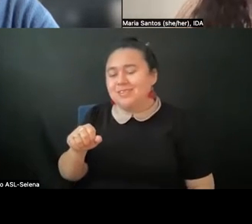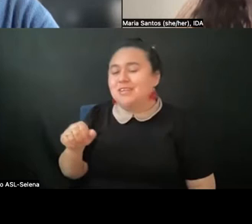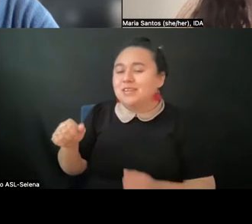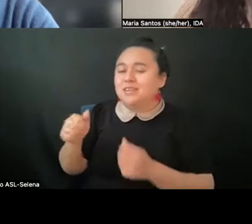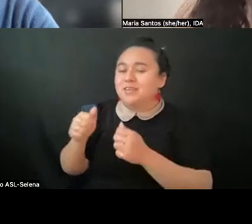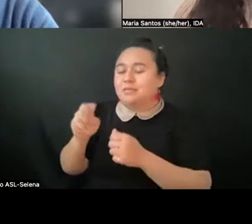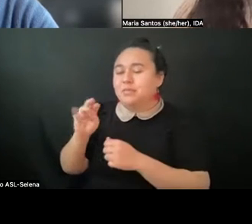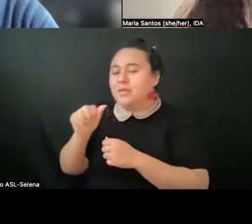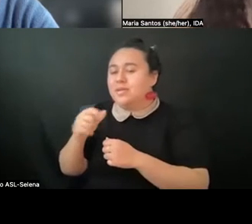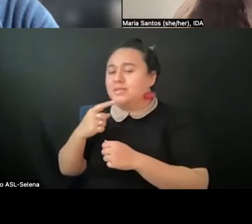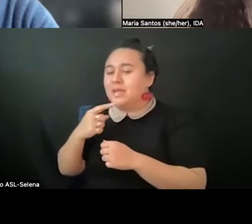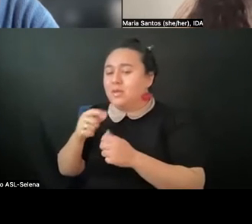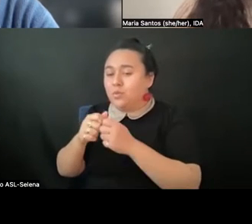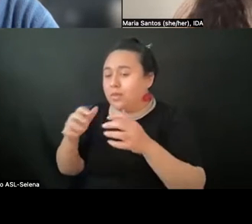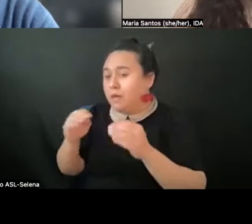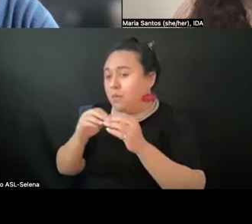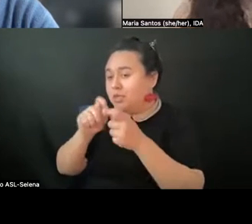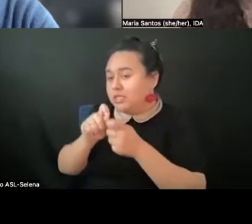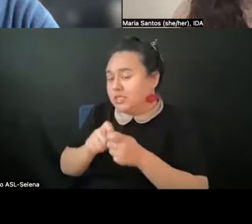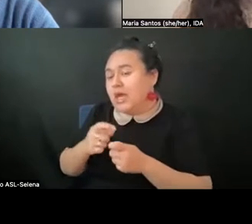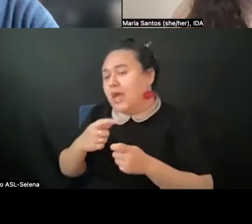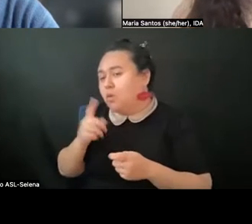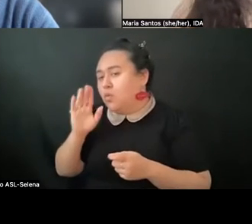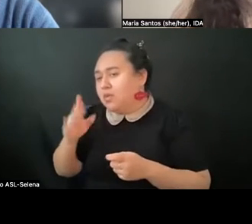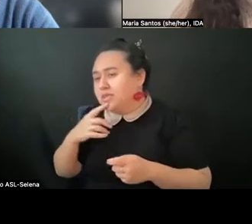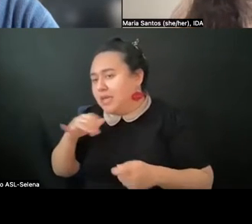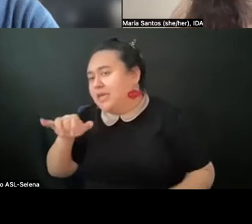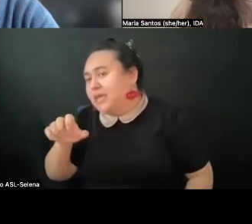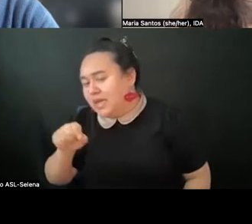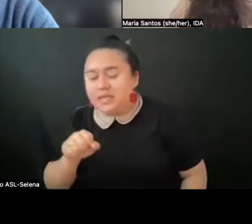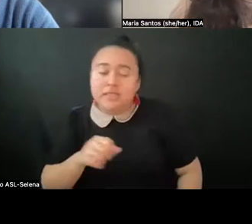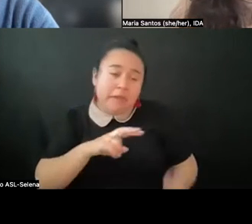Without more detail, I'm inclined to say yes. Absolutely.